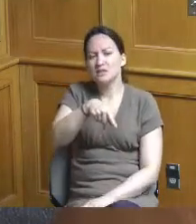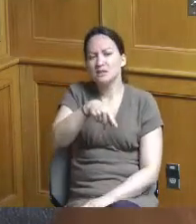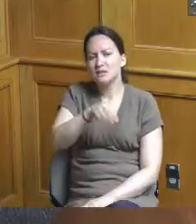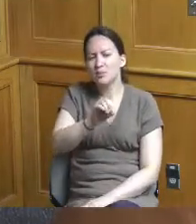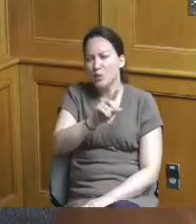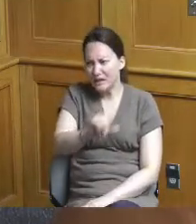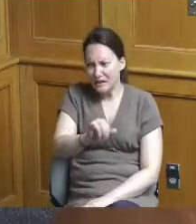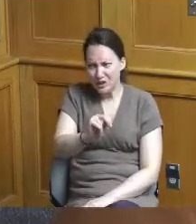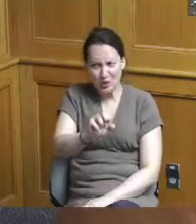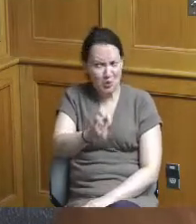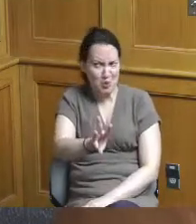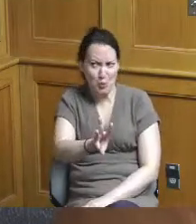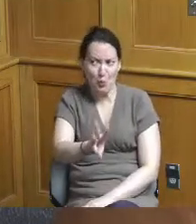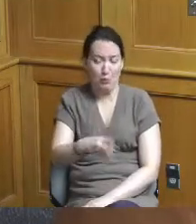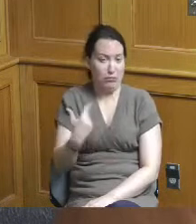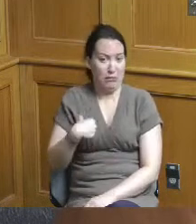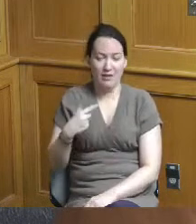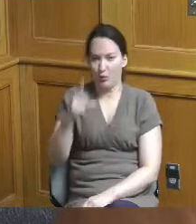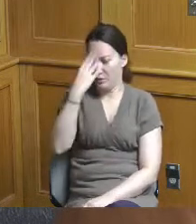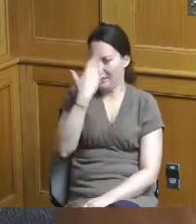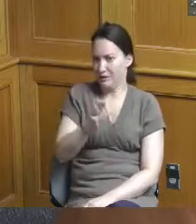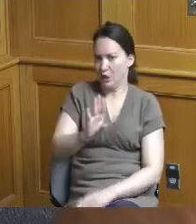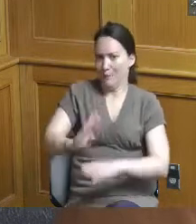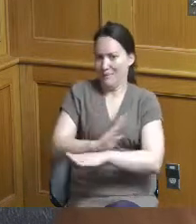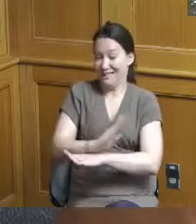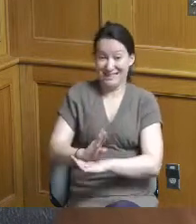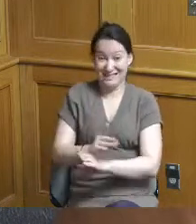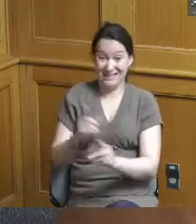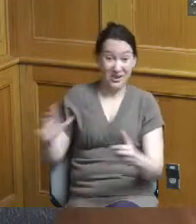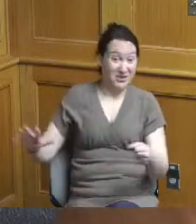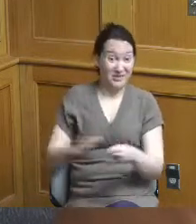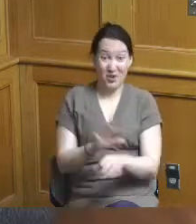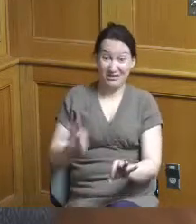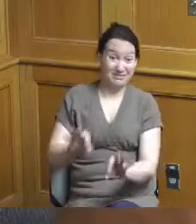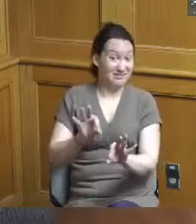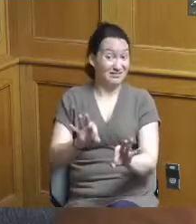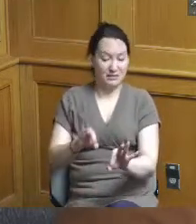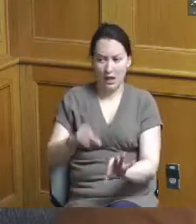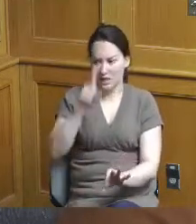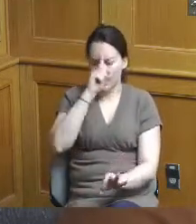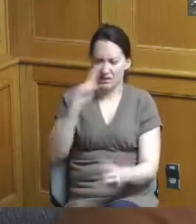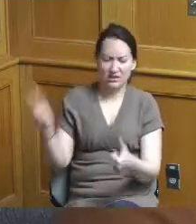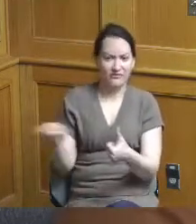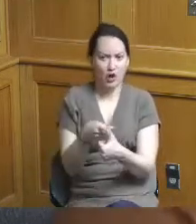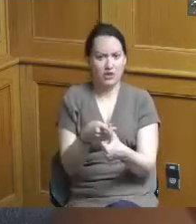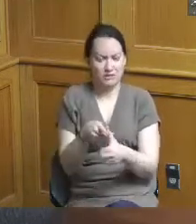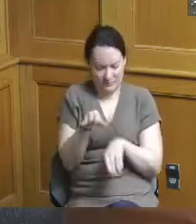I don't think their business model is all the way they're kind of the first step and we can learn